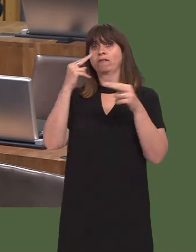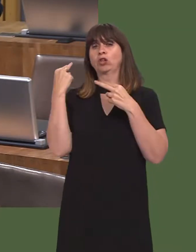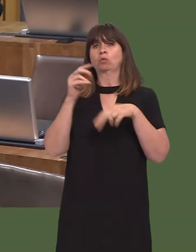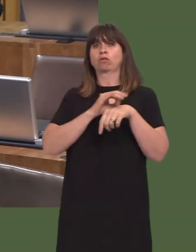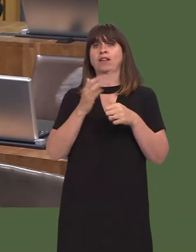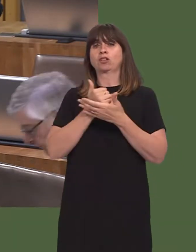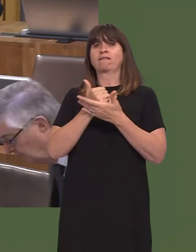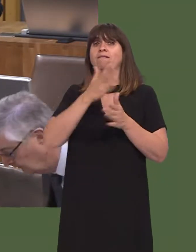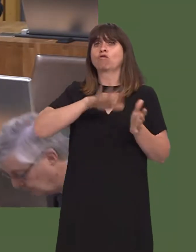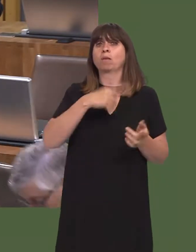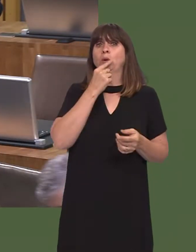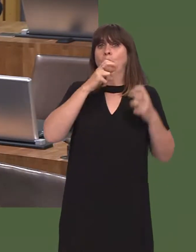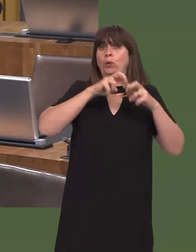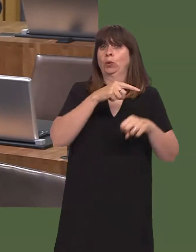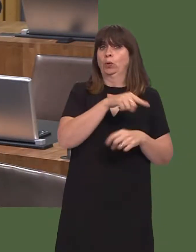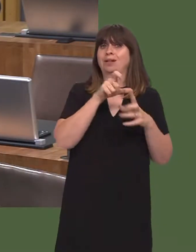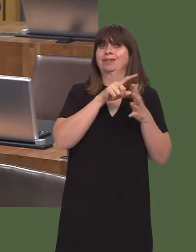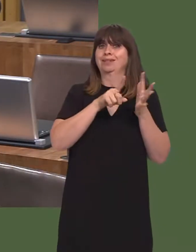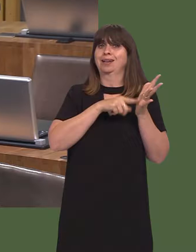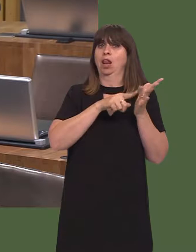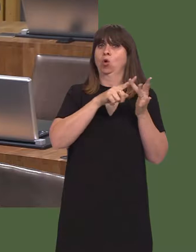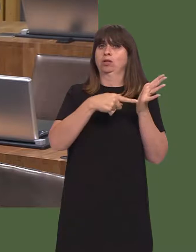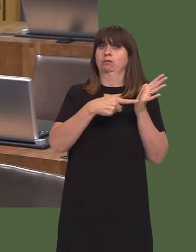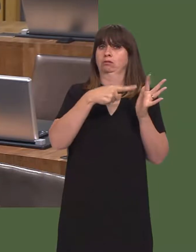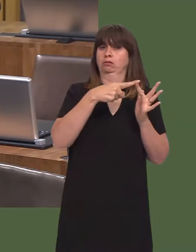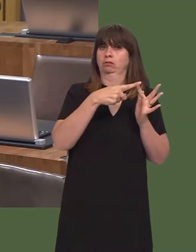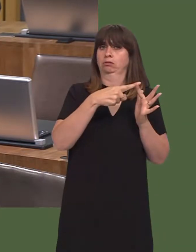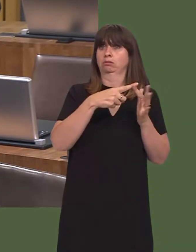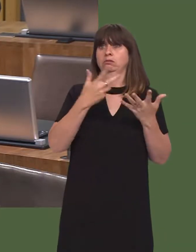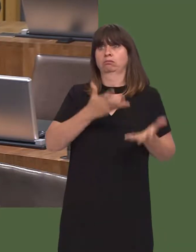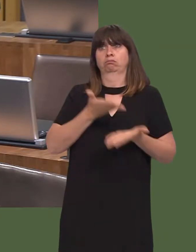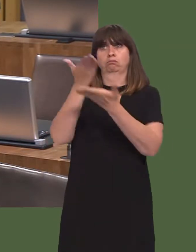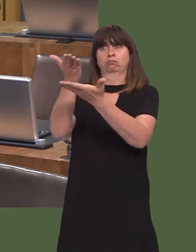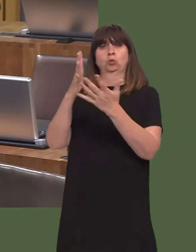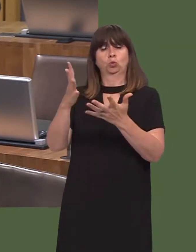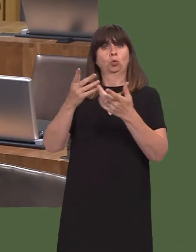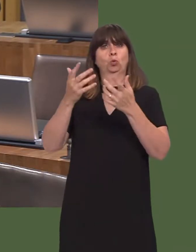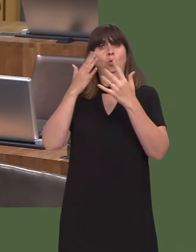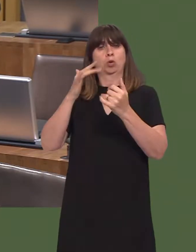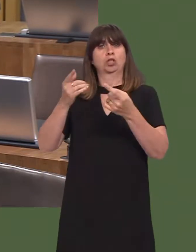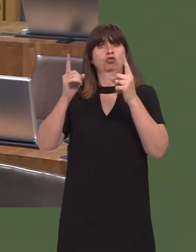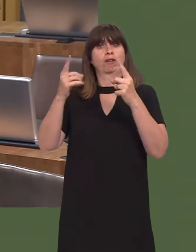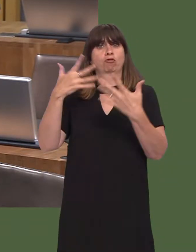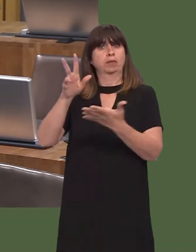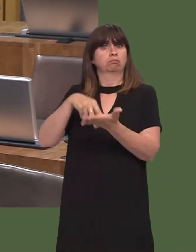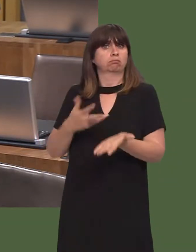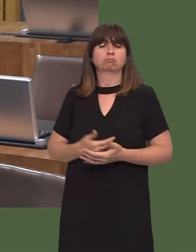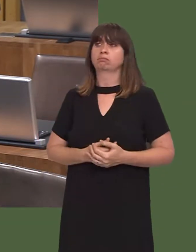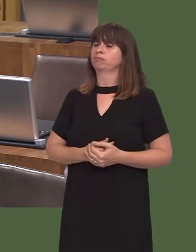of the professional advice, which was conducted by Deloitte, and we made the results of both of these reviews available to the auditor general.